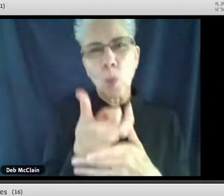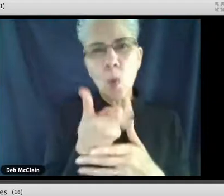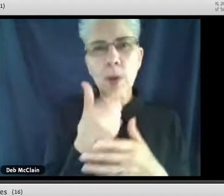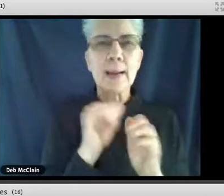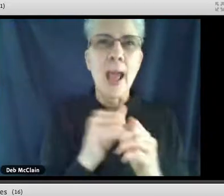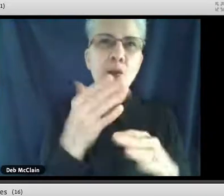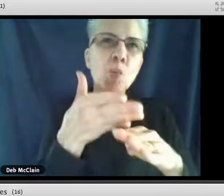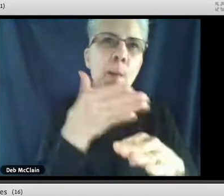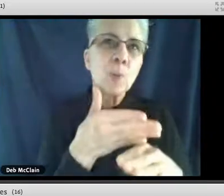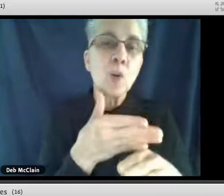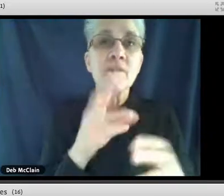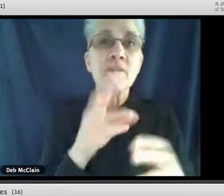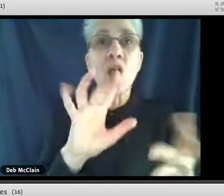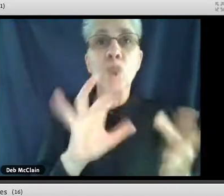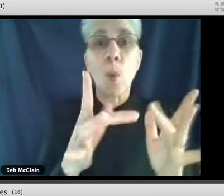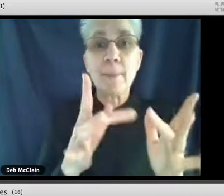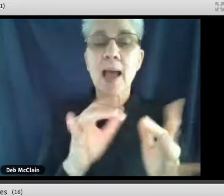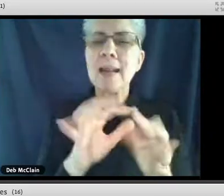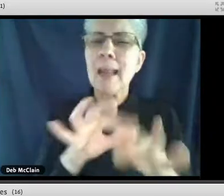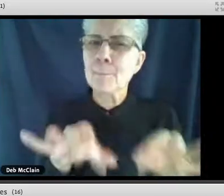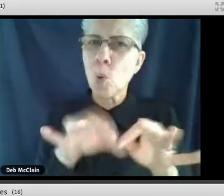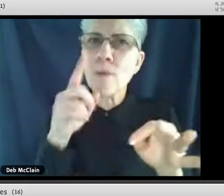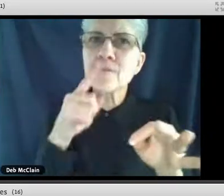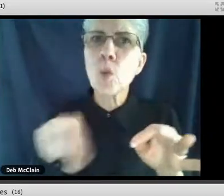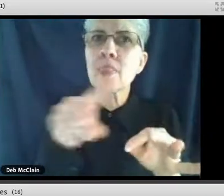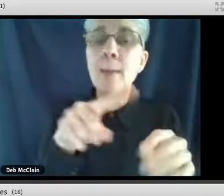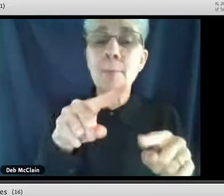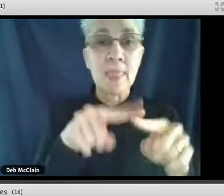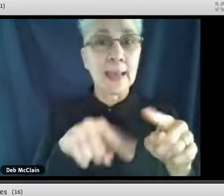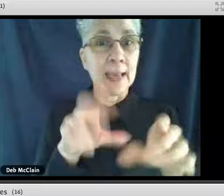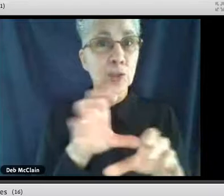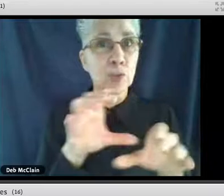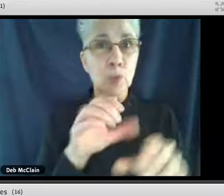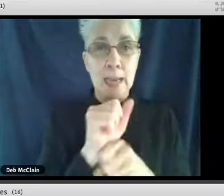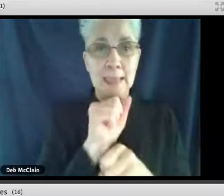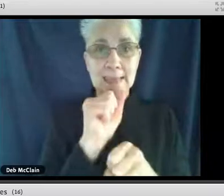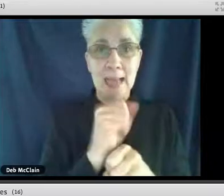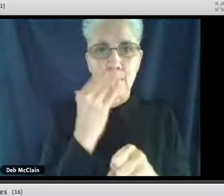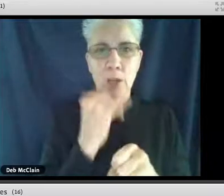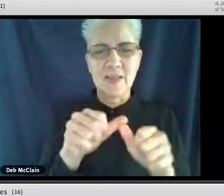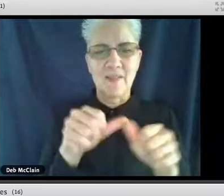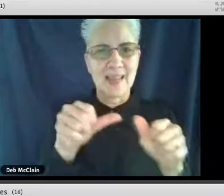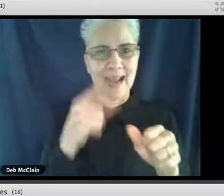and how important this is for them, and when they can't do a task, it's because of the site, not because of them at all.